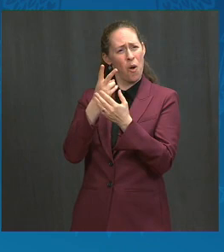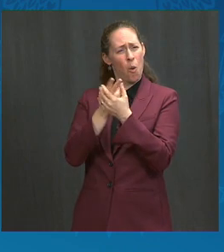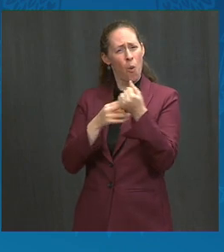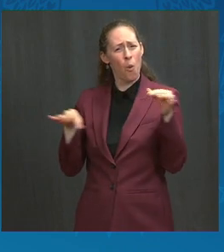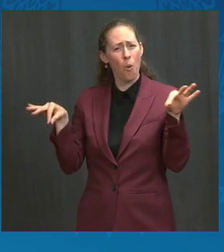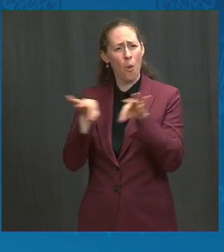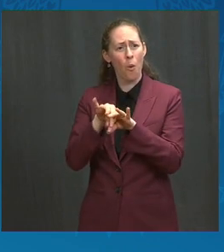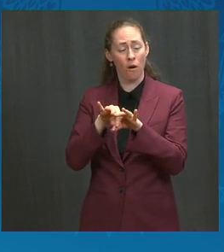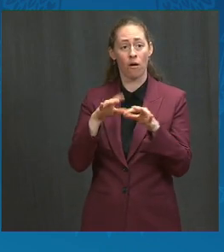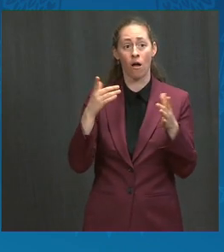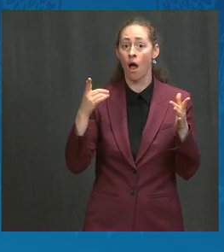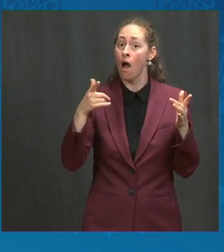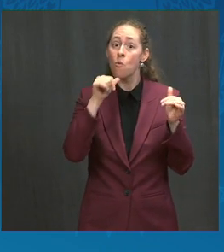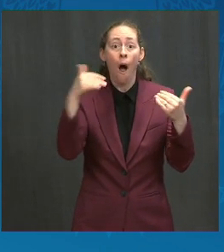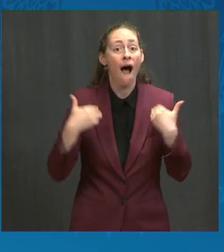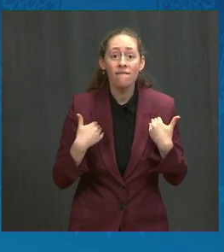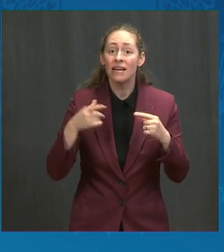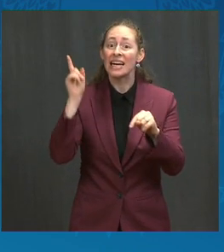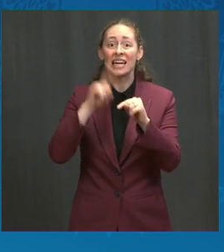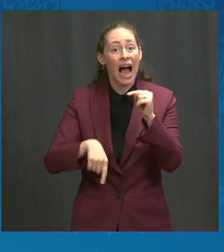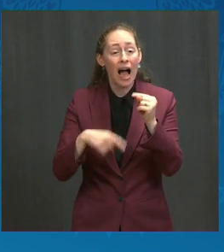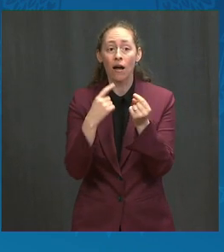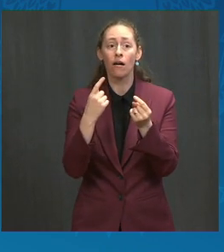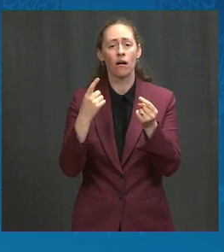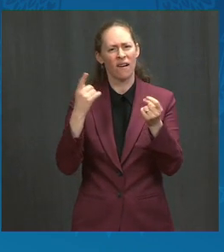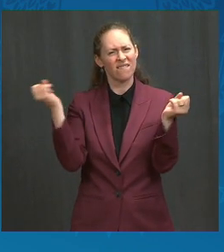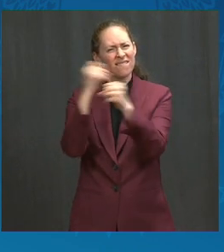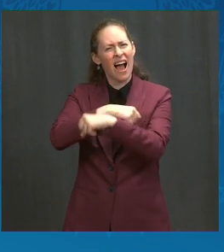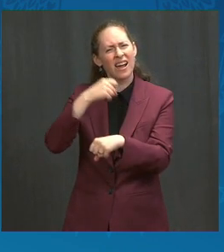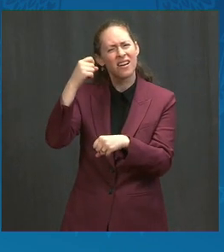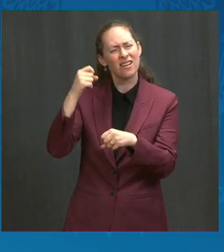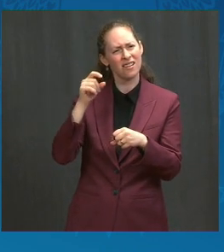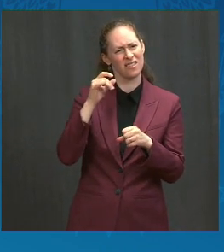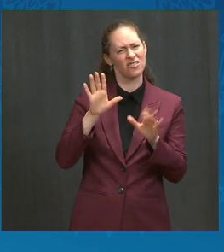fight for them and know we will fight alongside you.